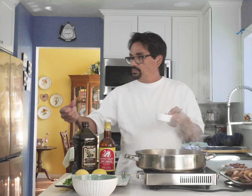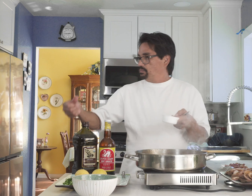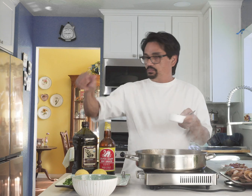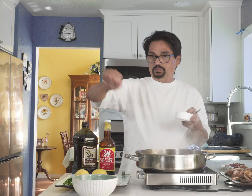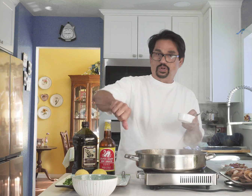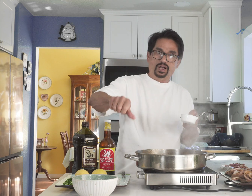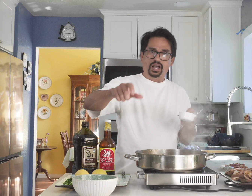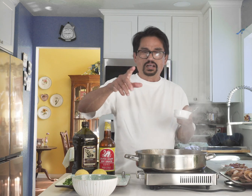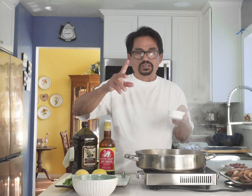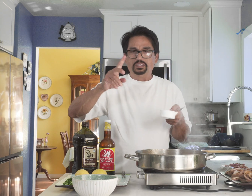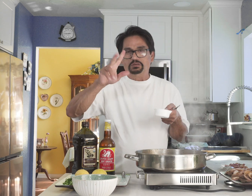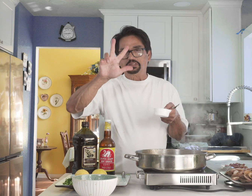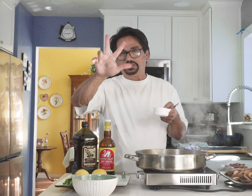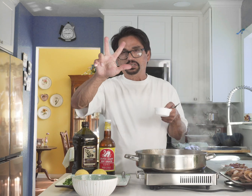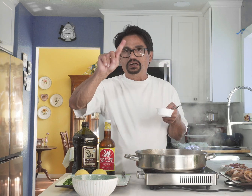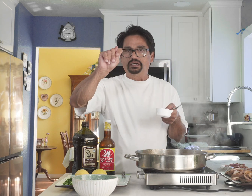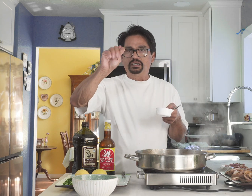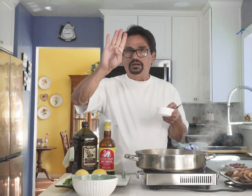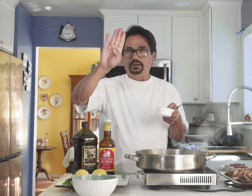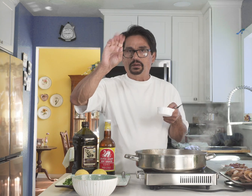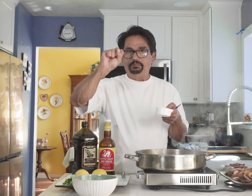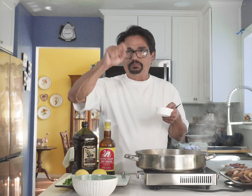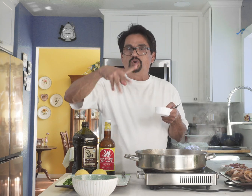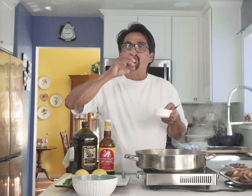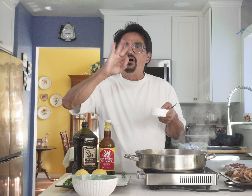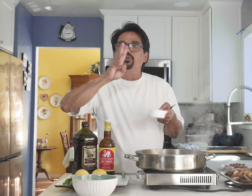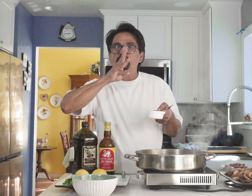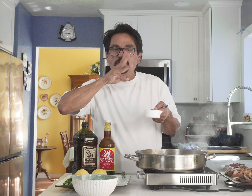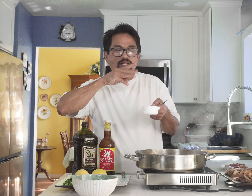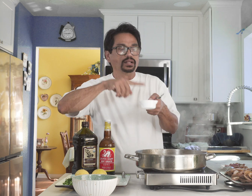Take 3 tbsp of water and a spoonful of flour